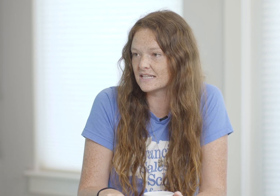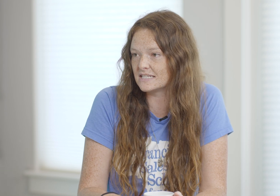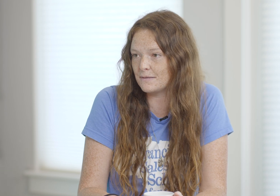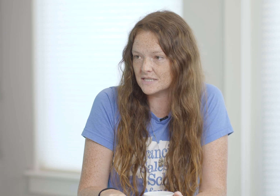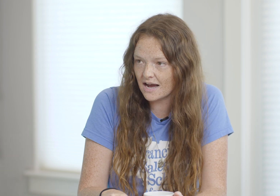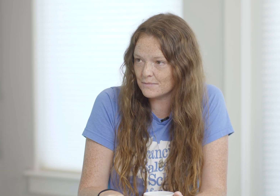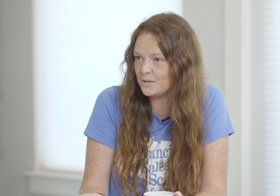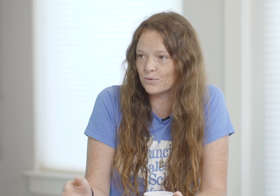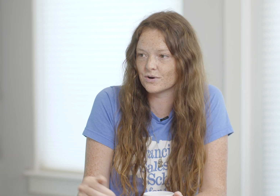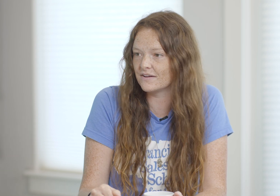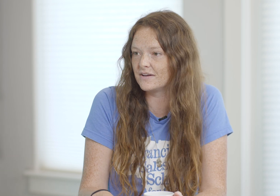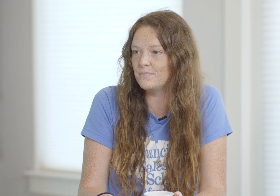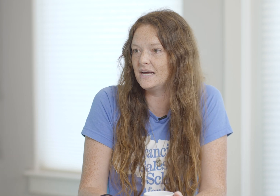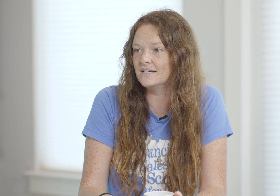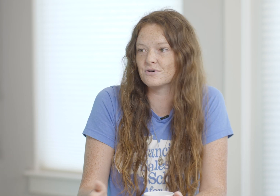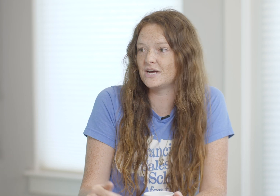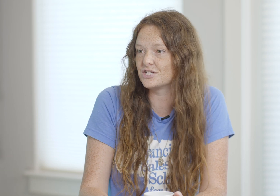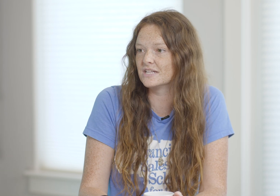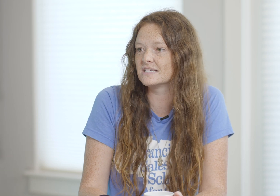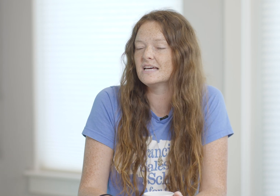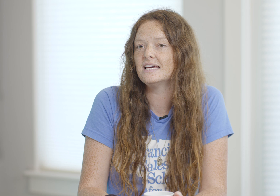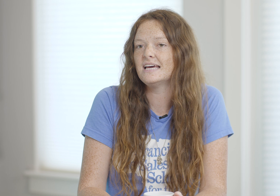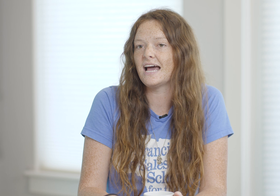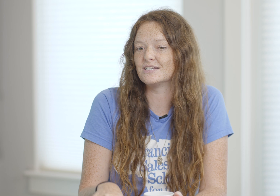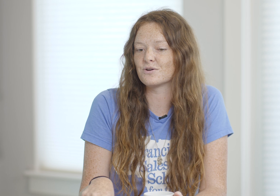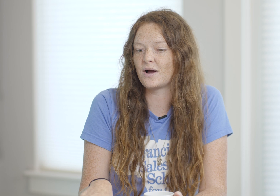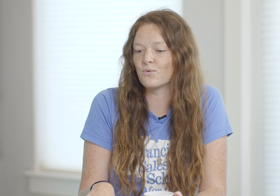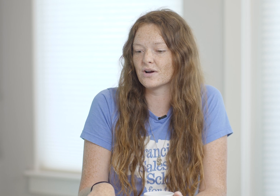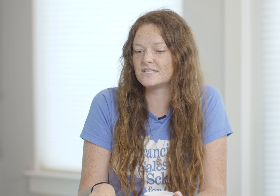at the same time. People were giving me donations and so I worked